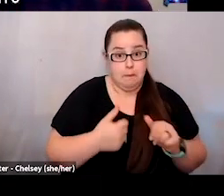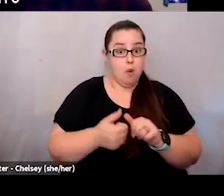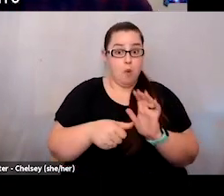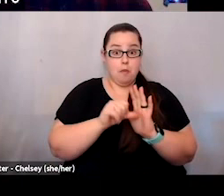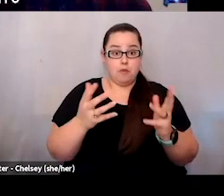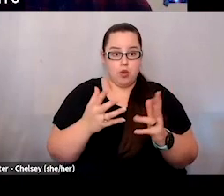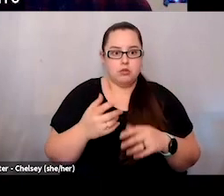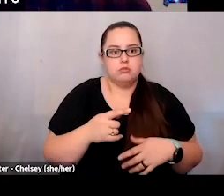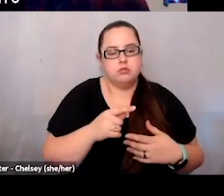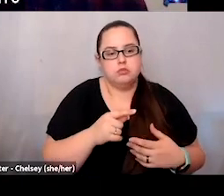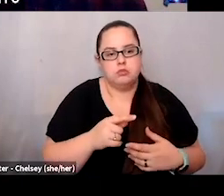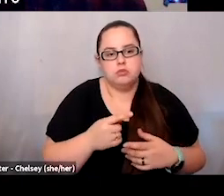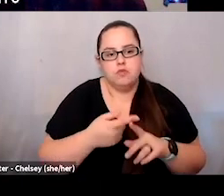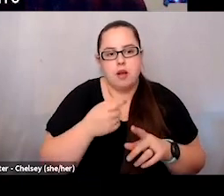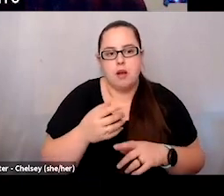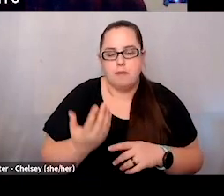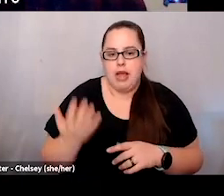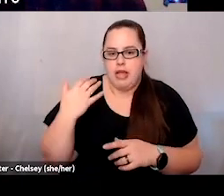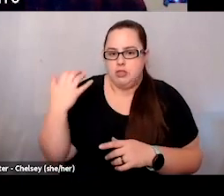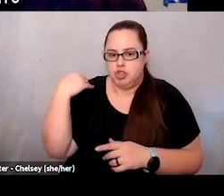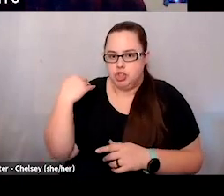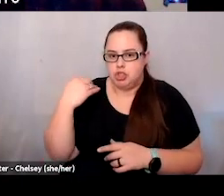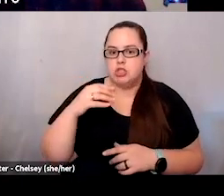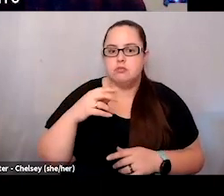you see and in ancient Mexico, I mean, they're they're definitely incredible